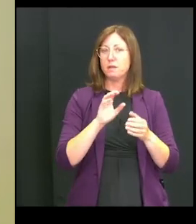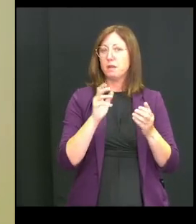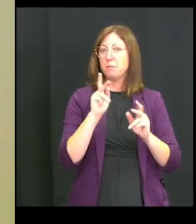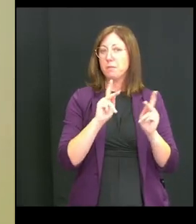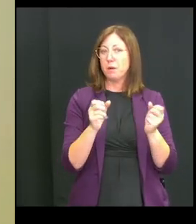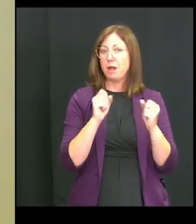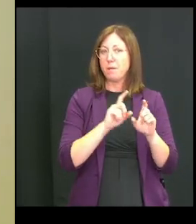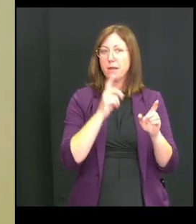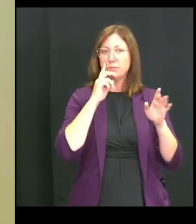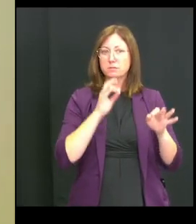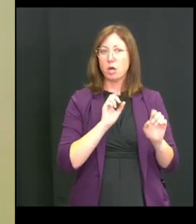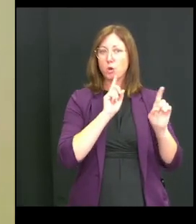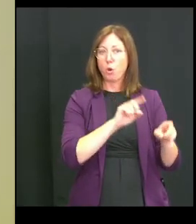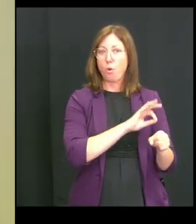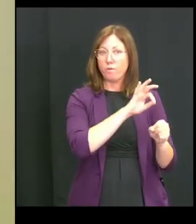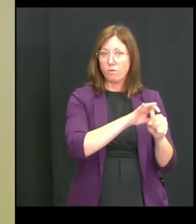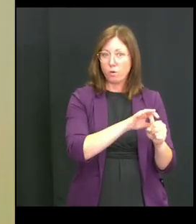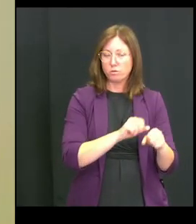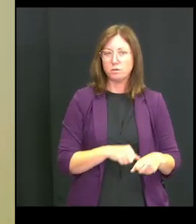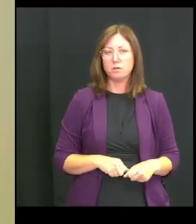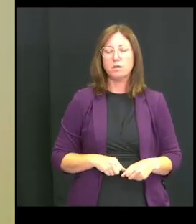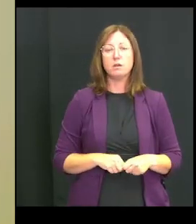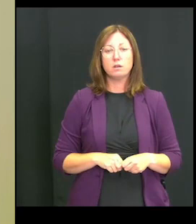people became less indifferent about the alternatives.